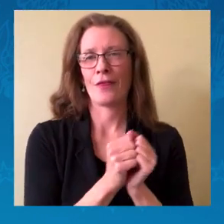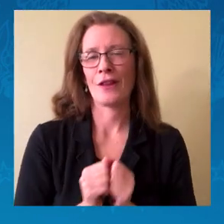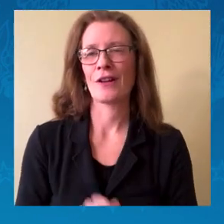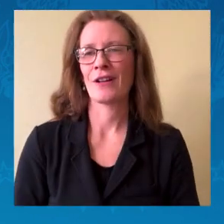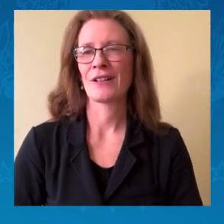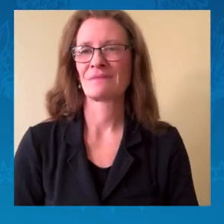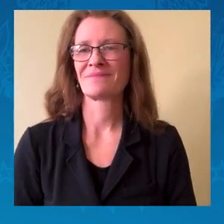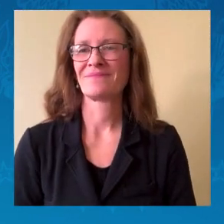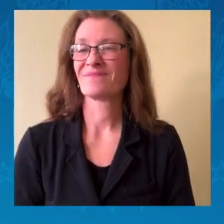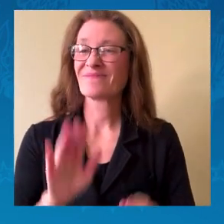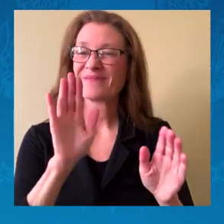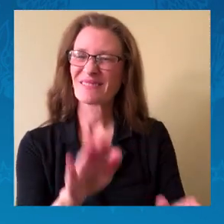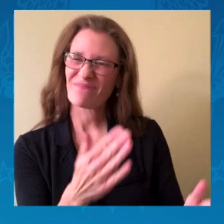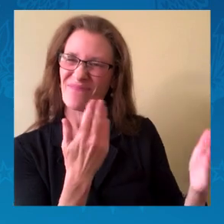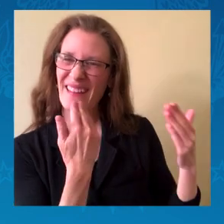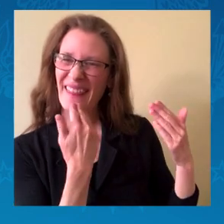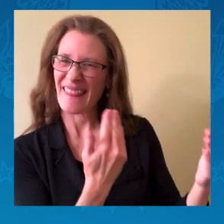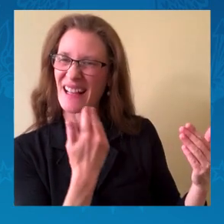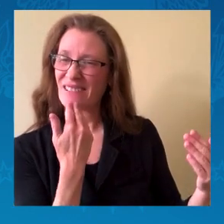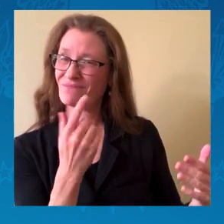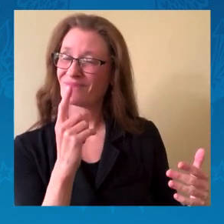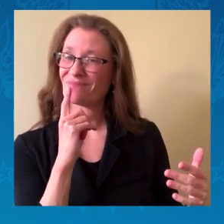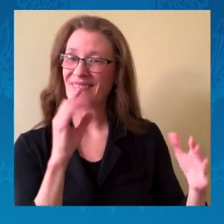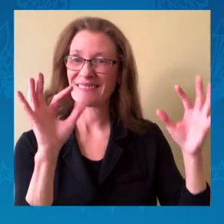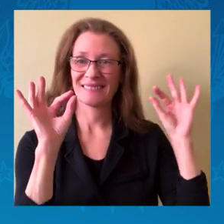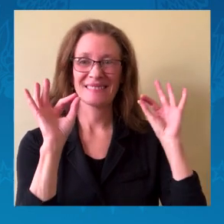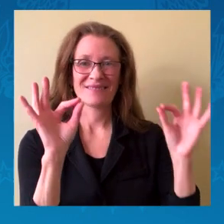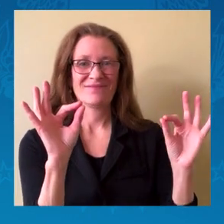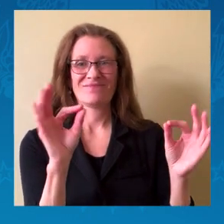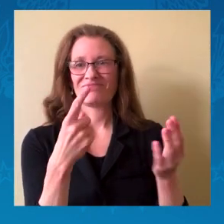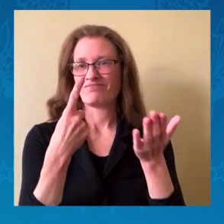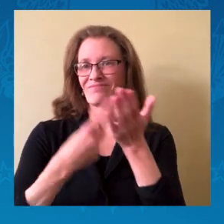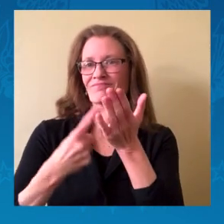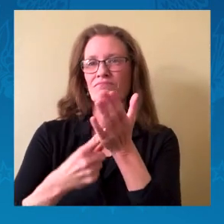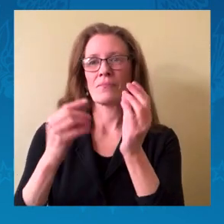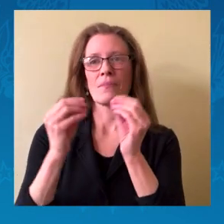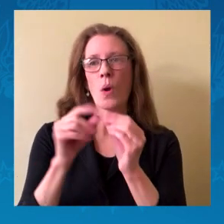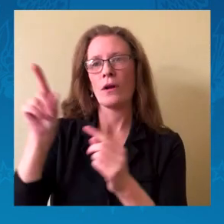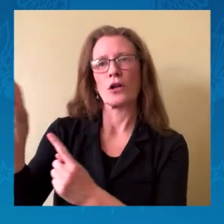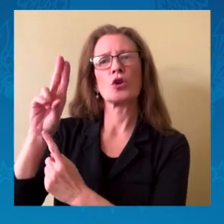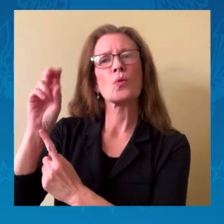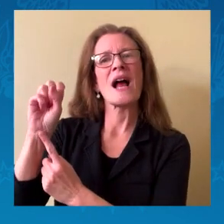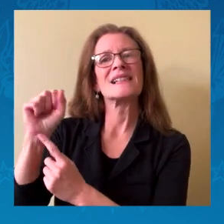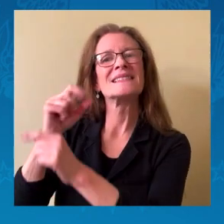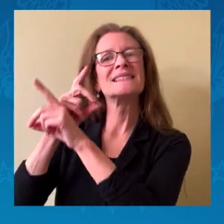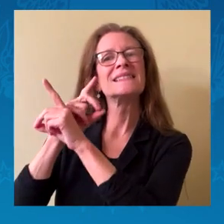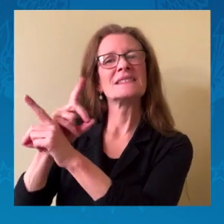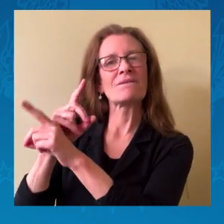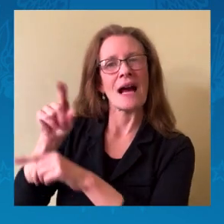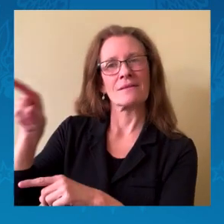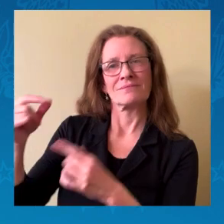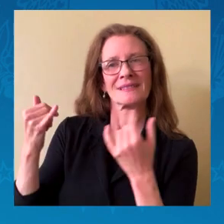with the Deputy Secretary of Defense, Kath Hicks. So on that point about the most recent anti-satellite test